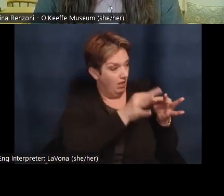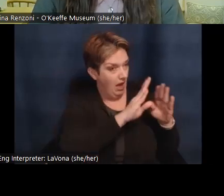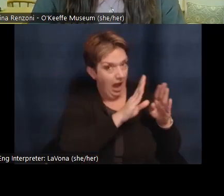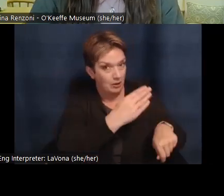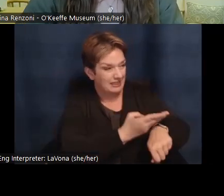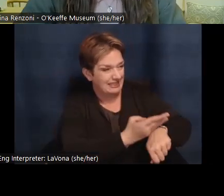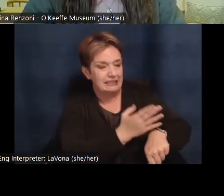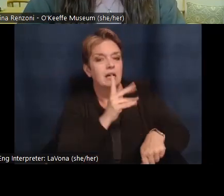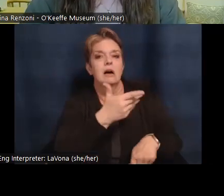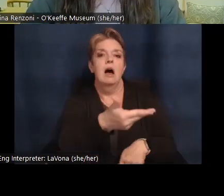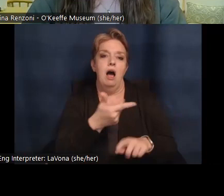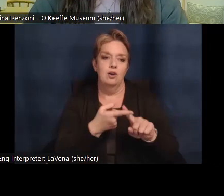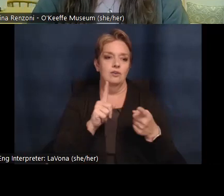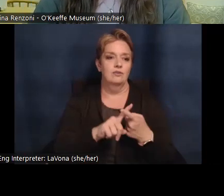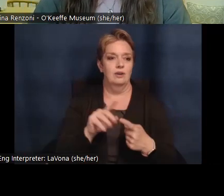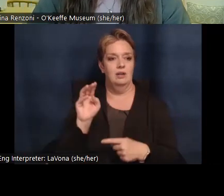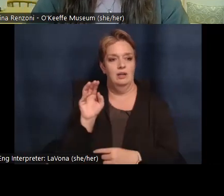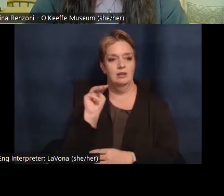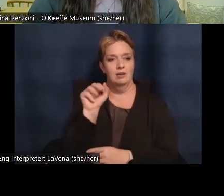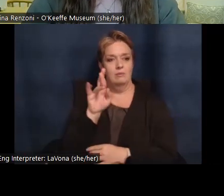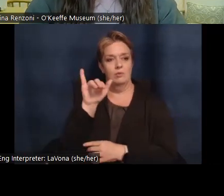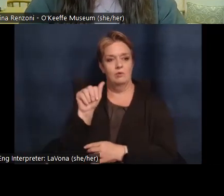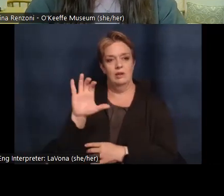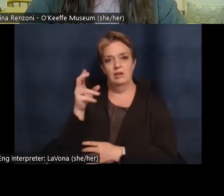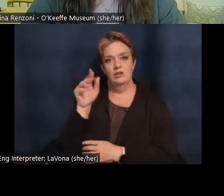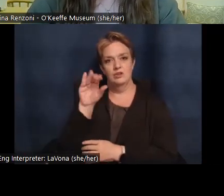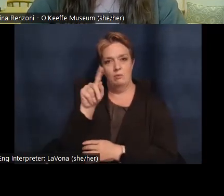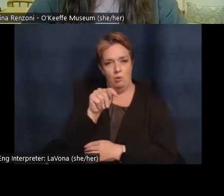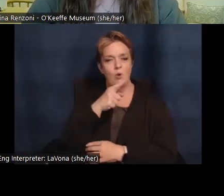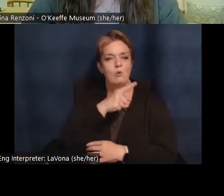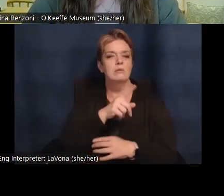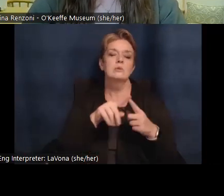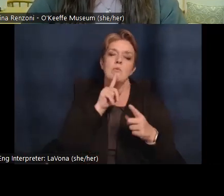Now, O’Keeffe had met Maria beforehand, and Maria had actually stayed